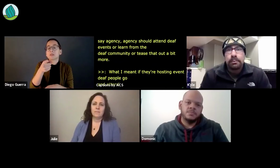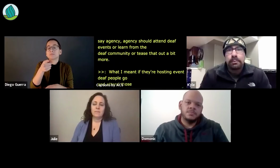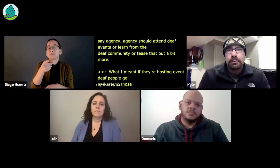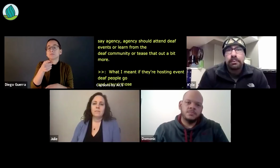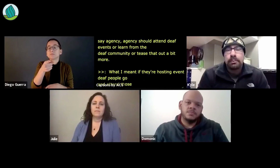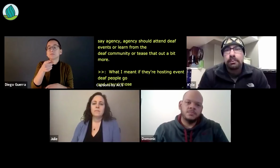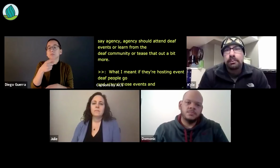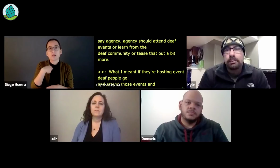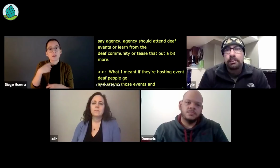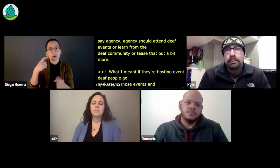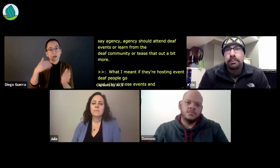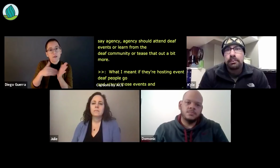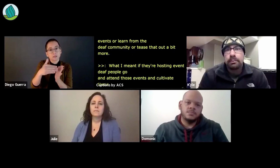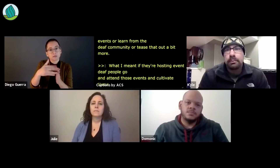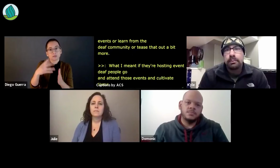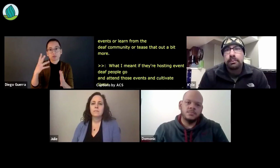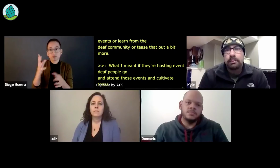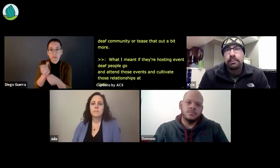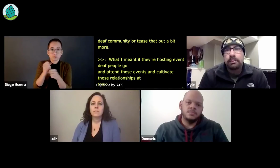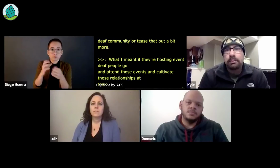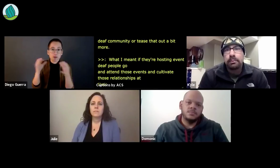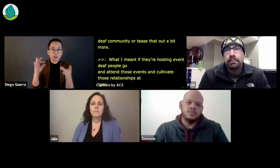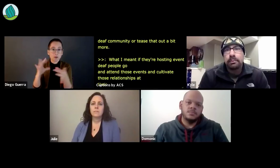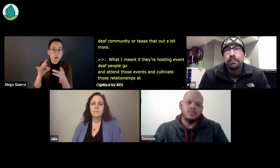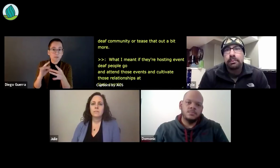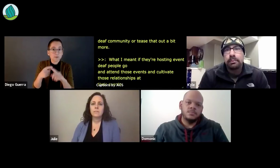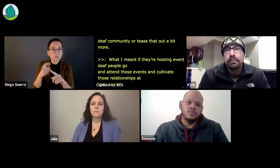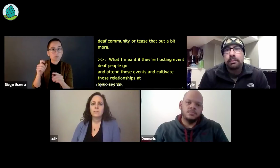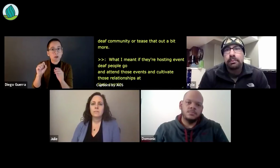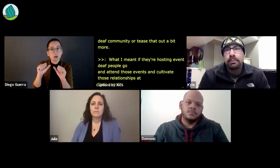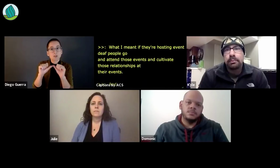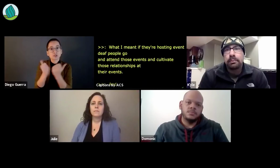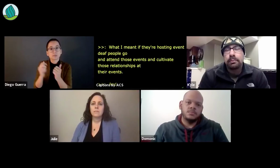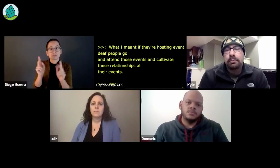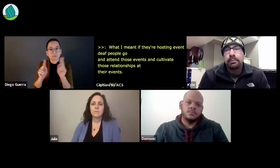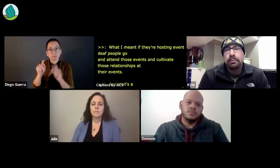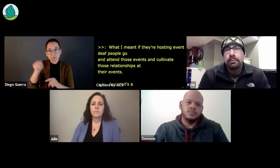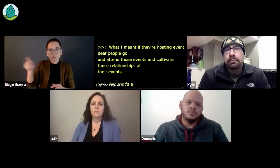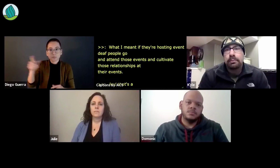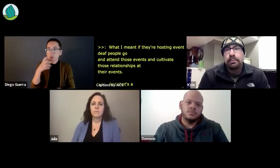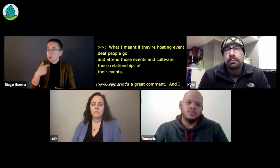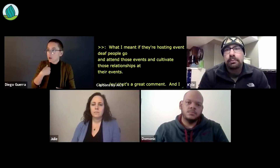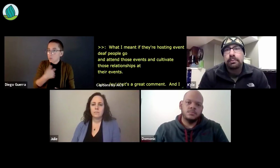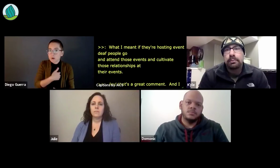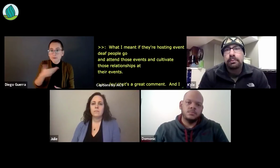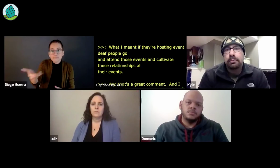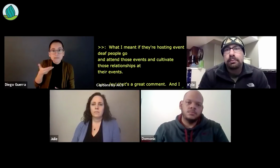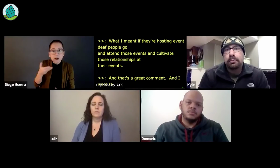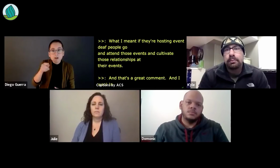And I want to follow up rather quickly with that. I often get a lot of comments indicating